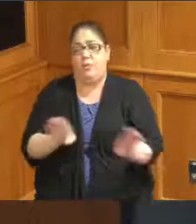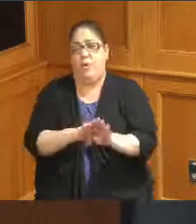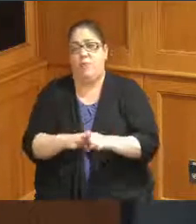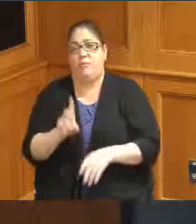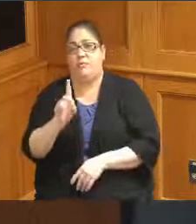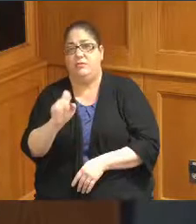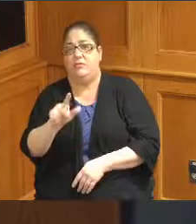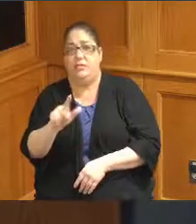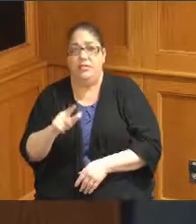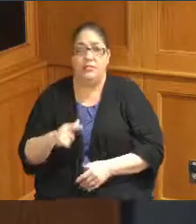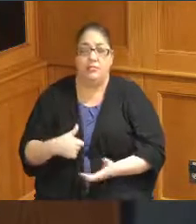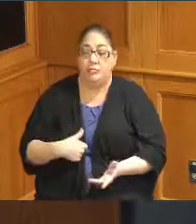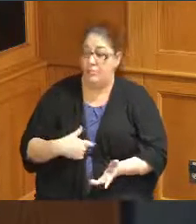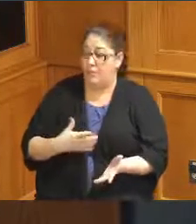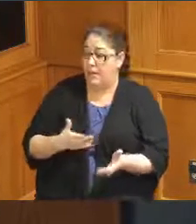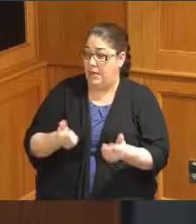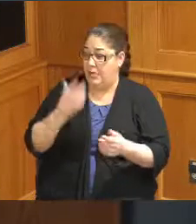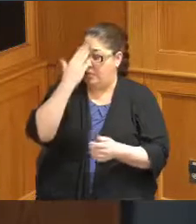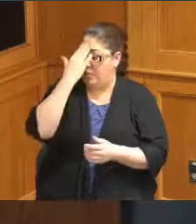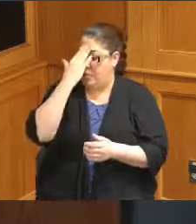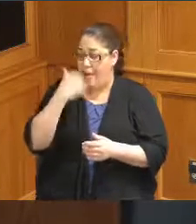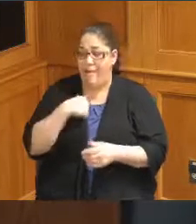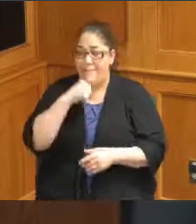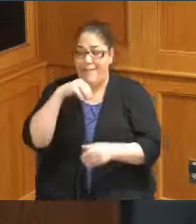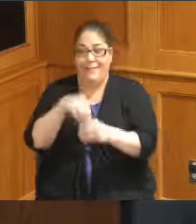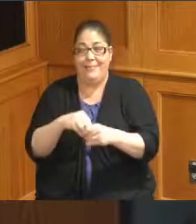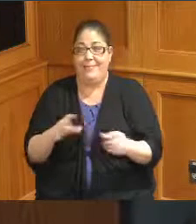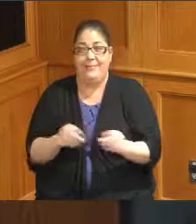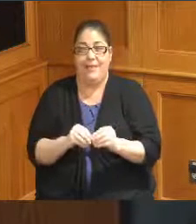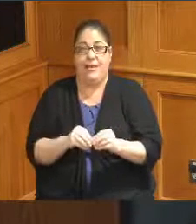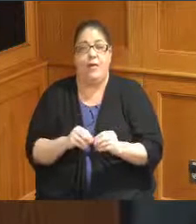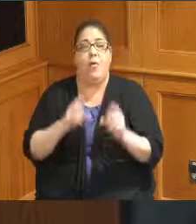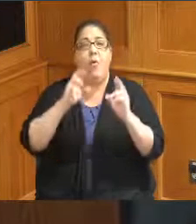need to know from the Administrator because I'm not in those meetings I hope that that's not the